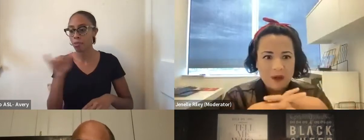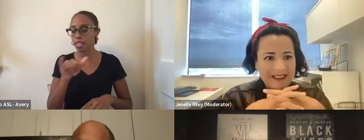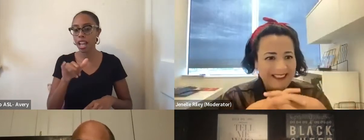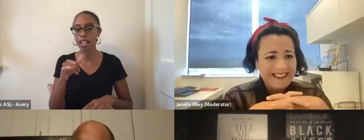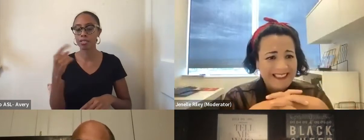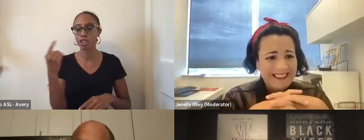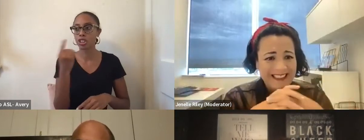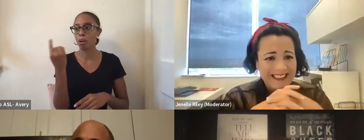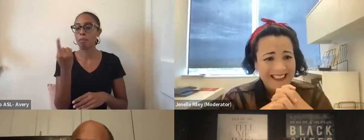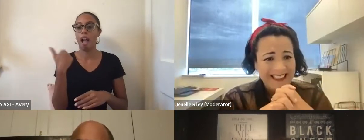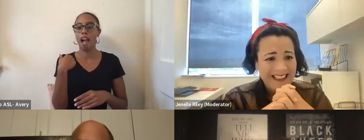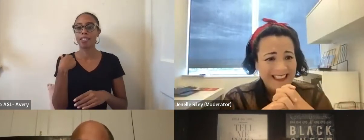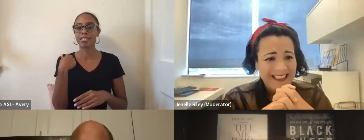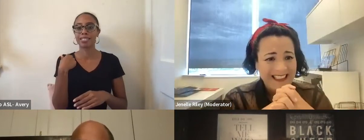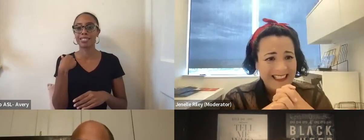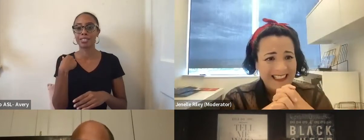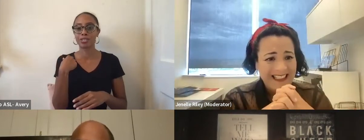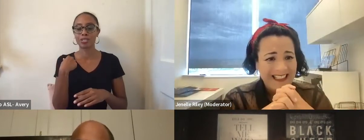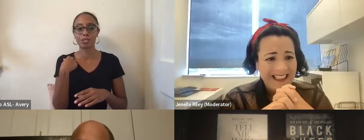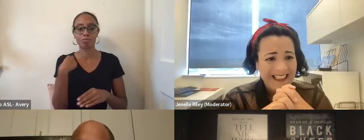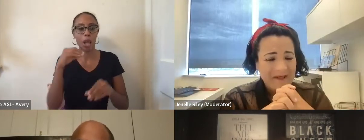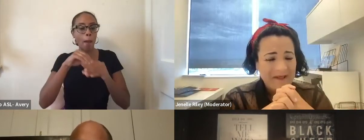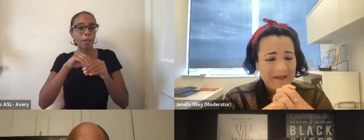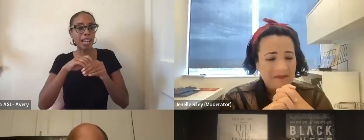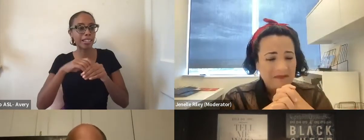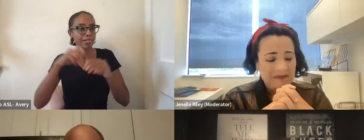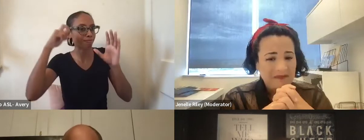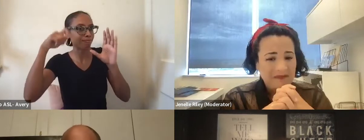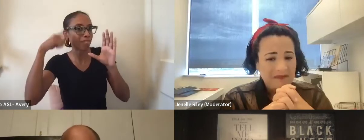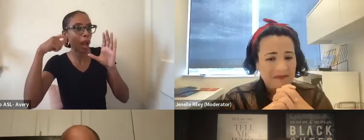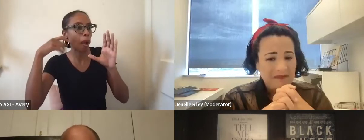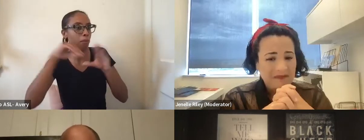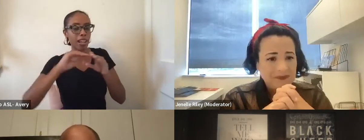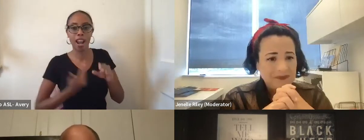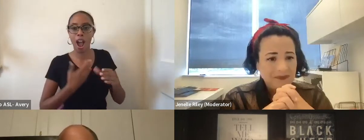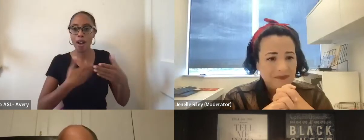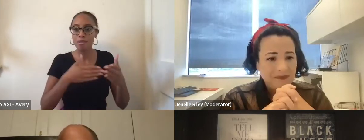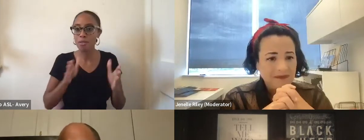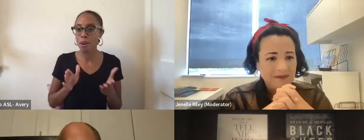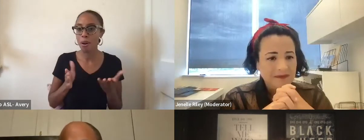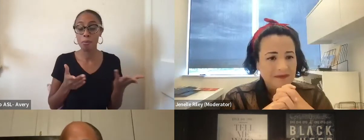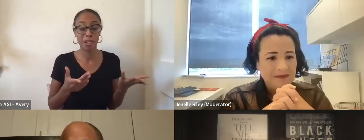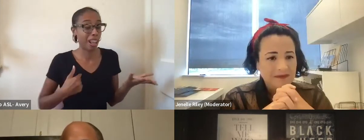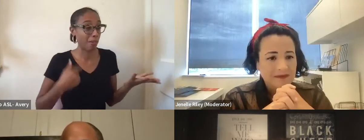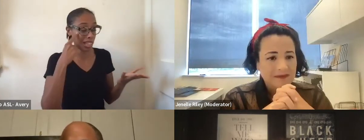It's also one of those moments, I can think of handful of moments where it felt like just time just stopped.